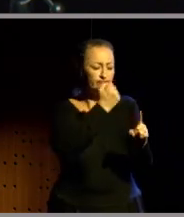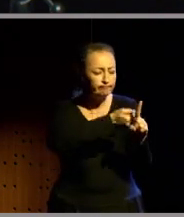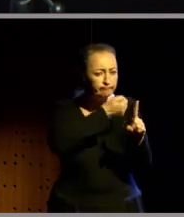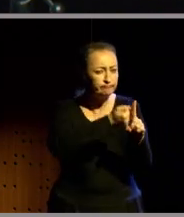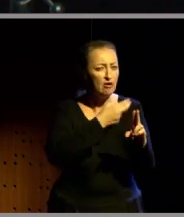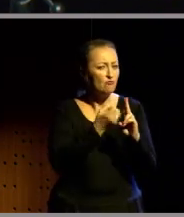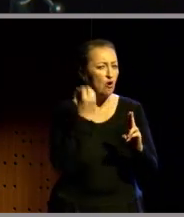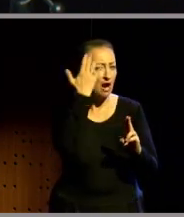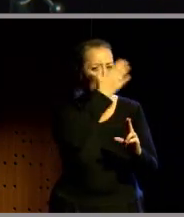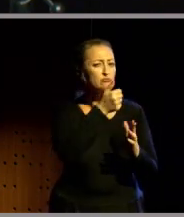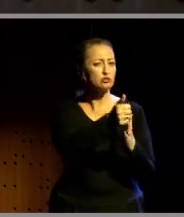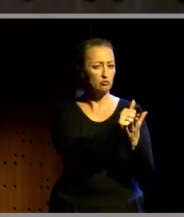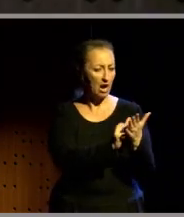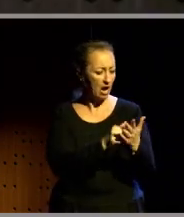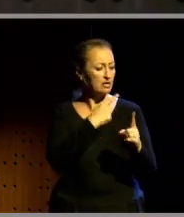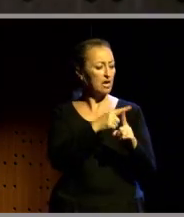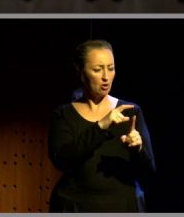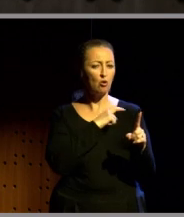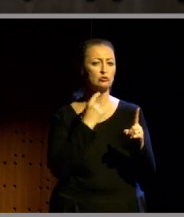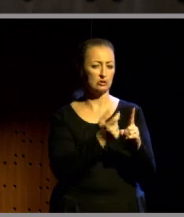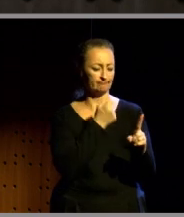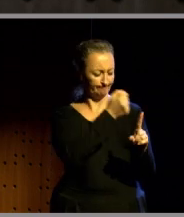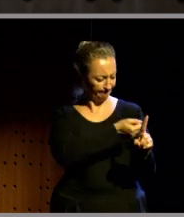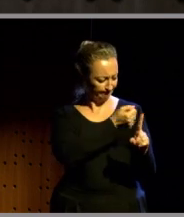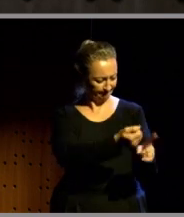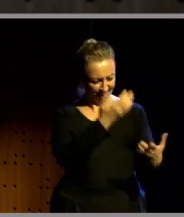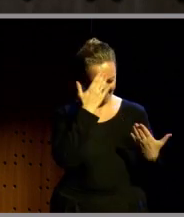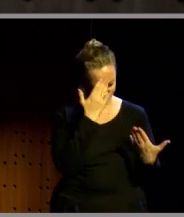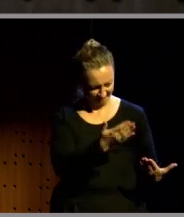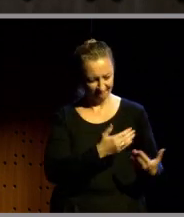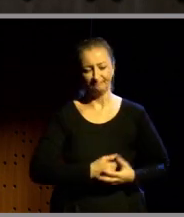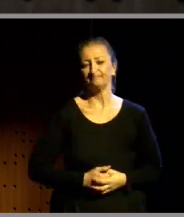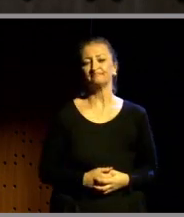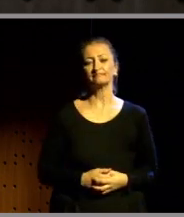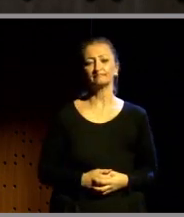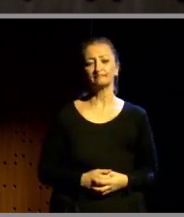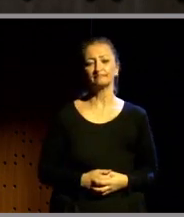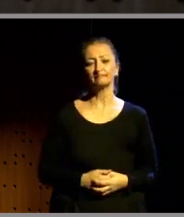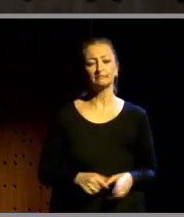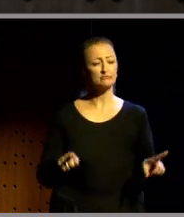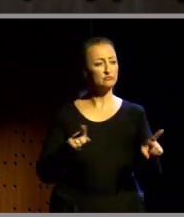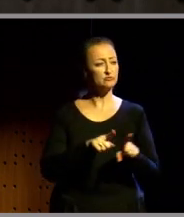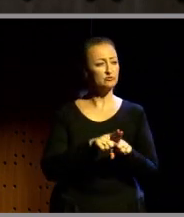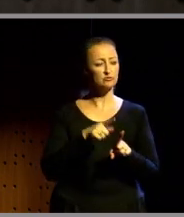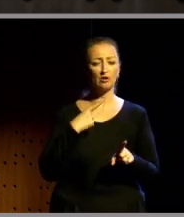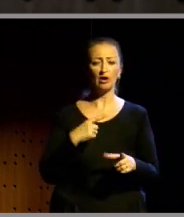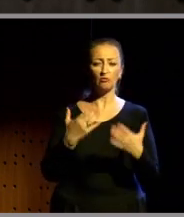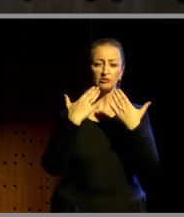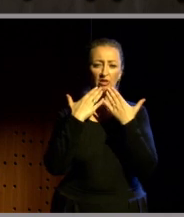and Torres Strait Islander arts and cultures. I'd like to thank and acknowledge in attendance tonight,